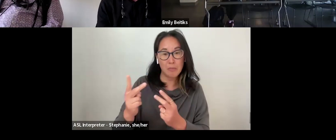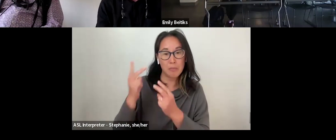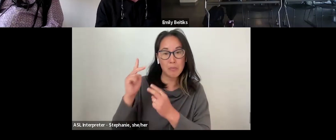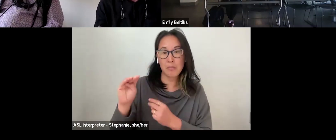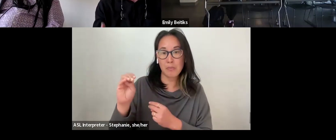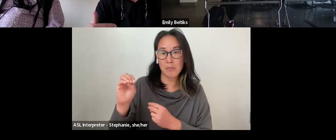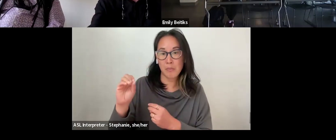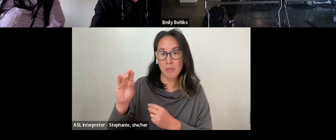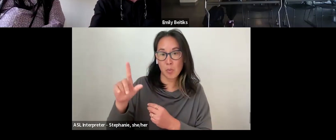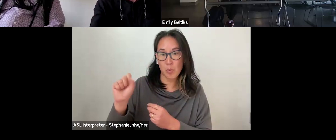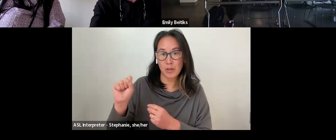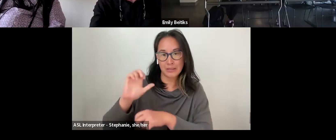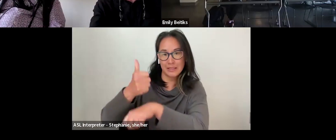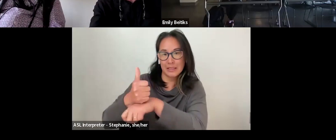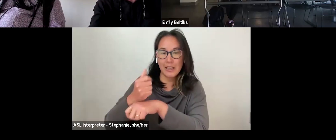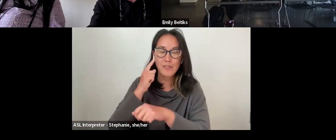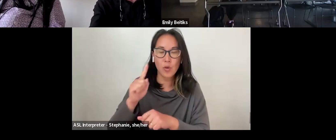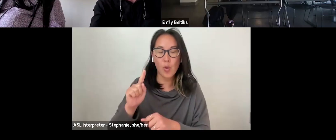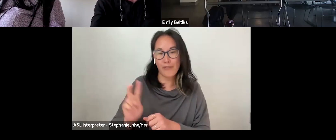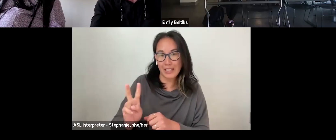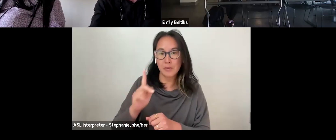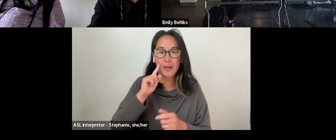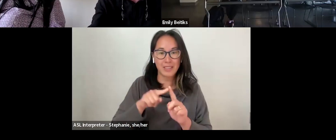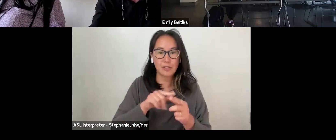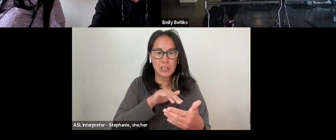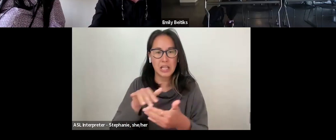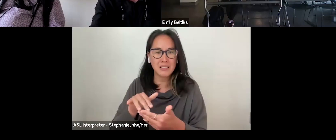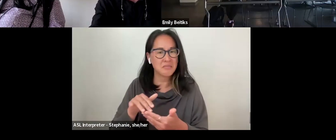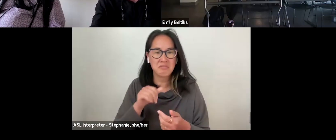There is something for the victims of Tuskegee, but that's really about it.